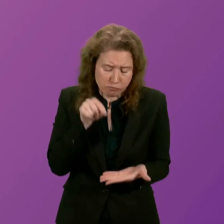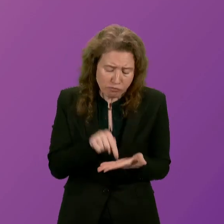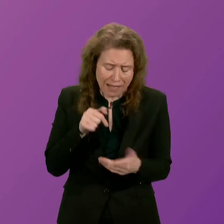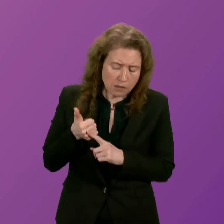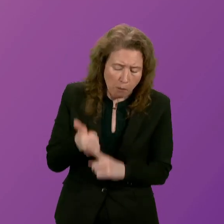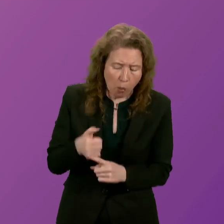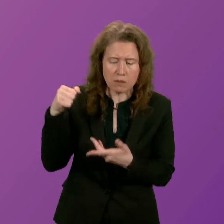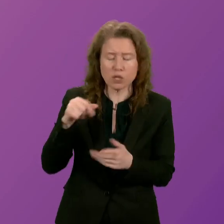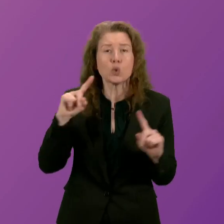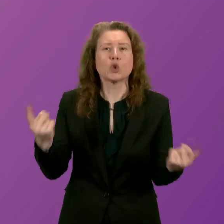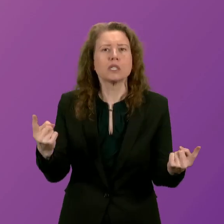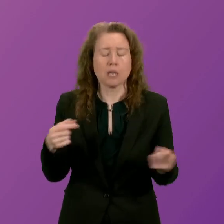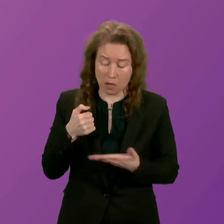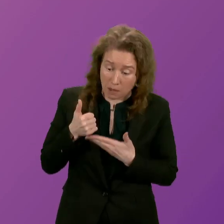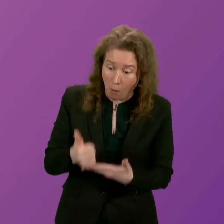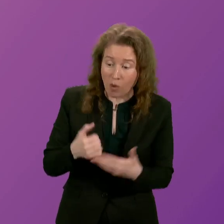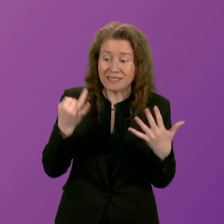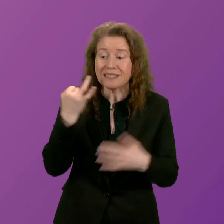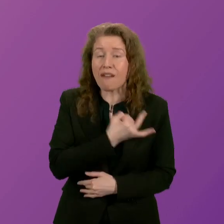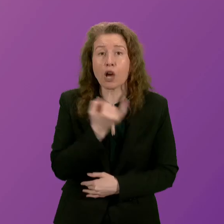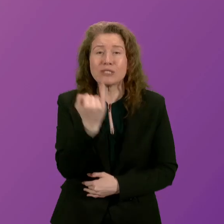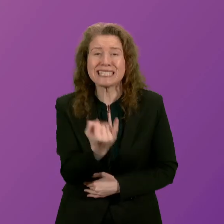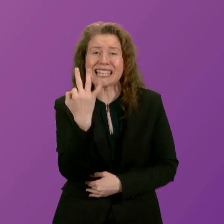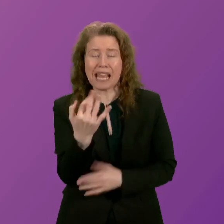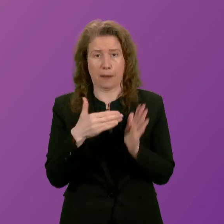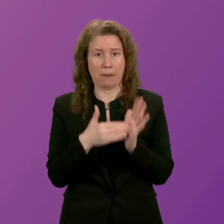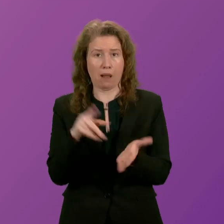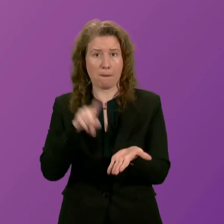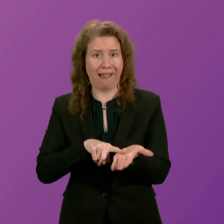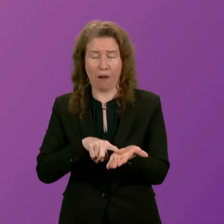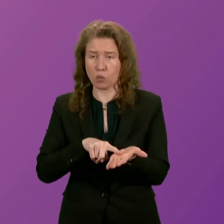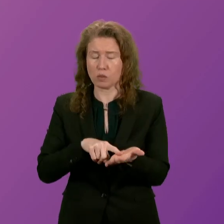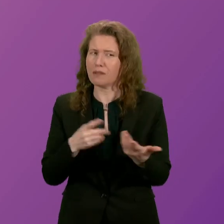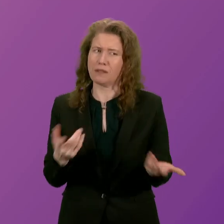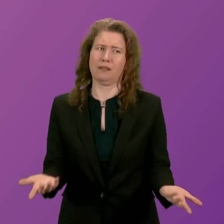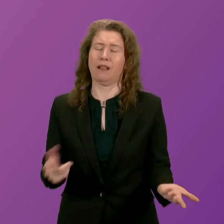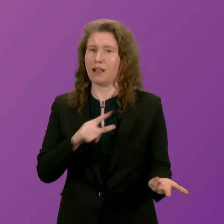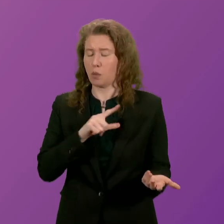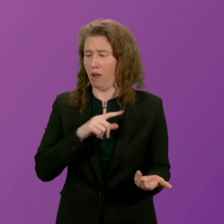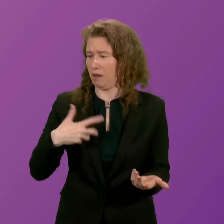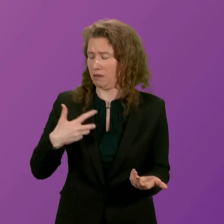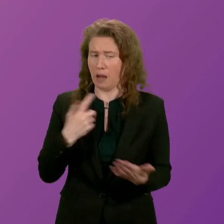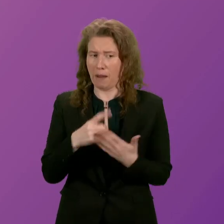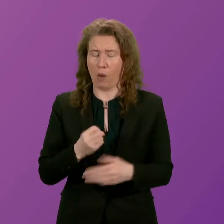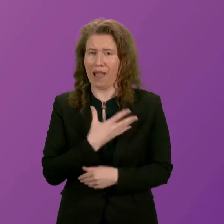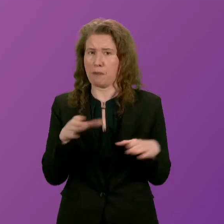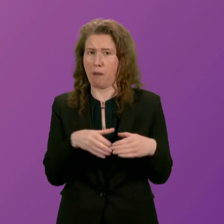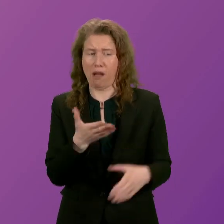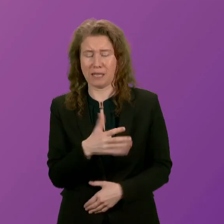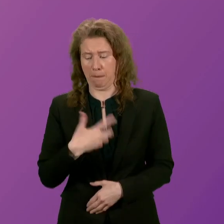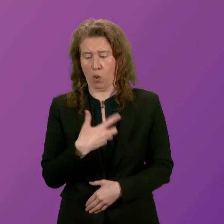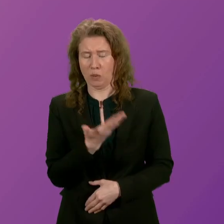favour of £768 million. No wonder I complain about the Labour Party whinging about things.